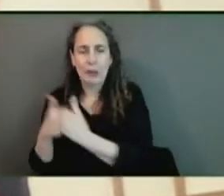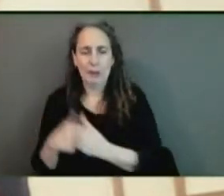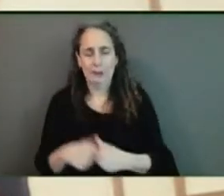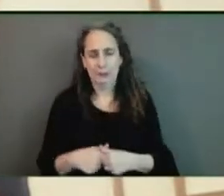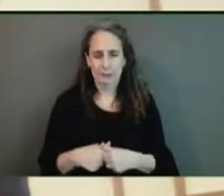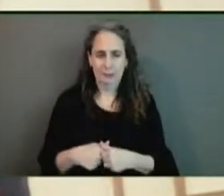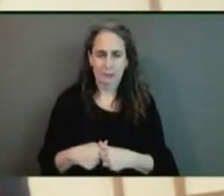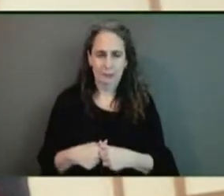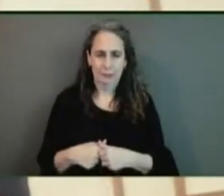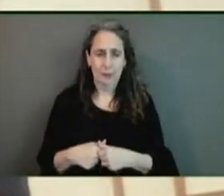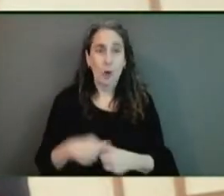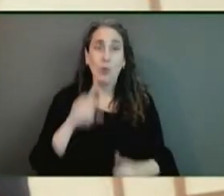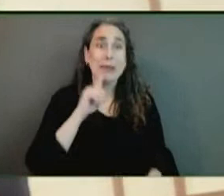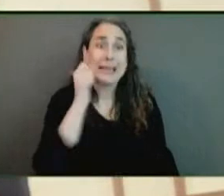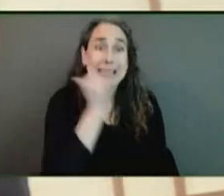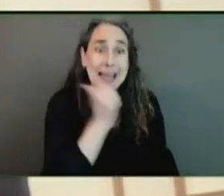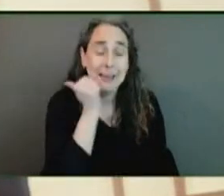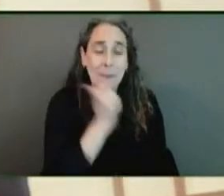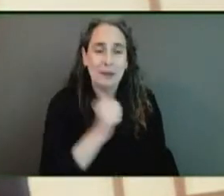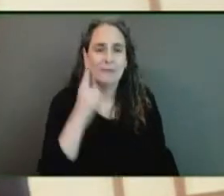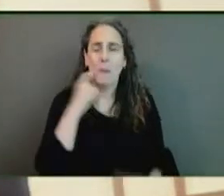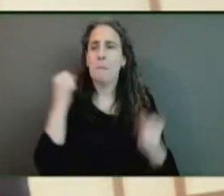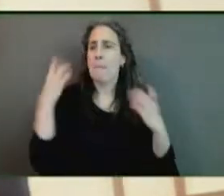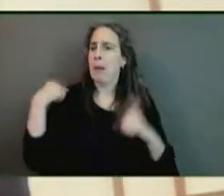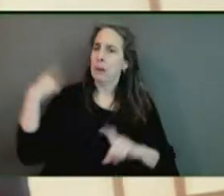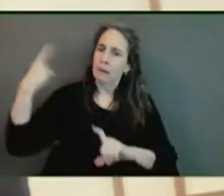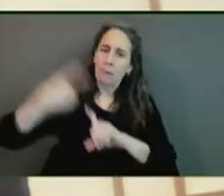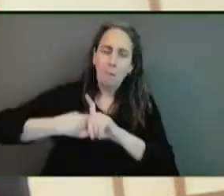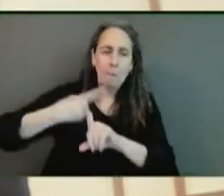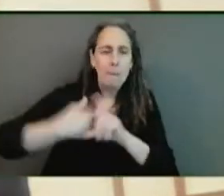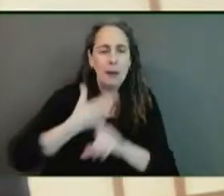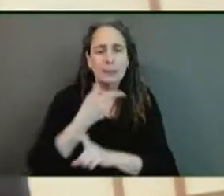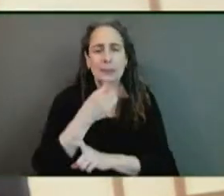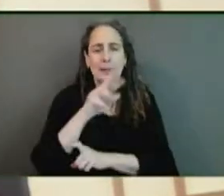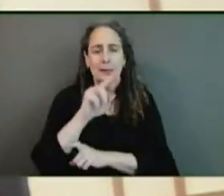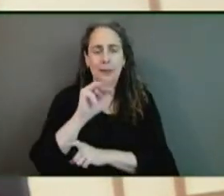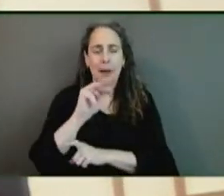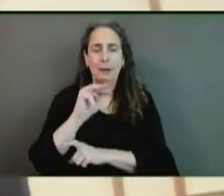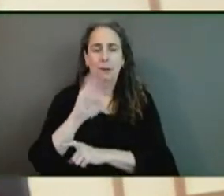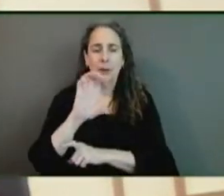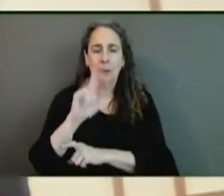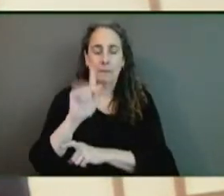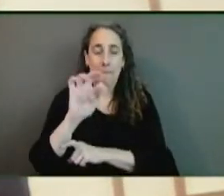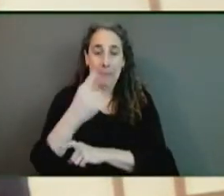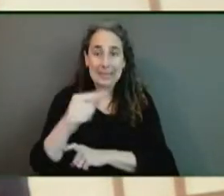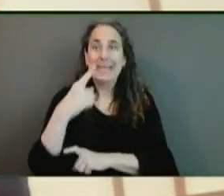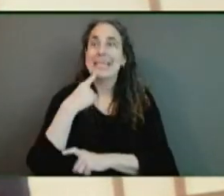steady challenge on a regular basis for daily basis now for